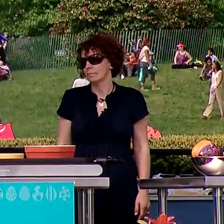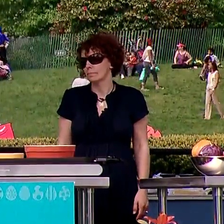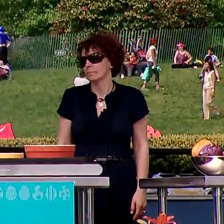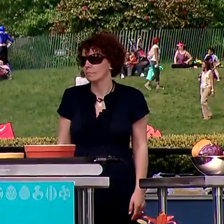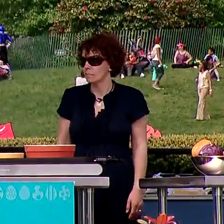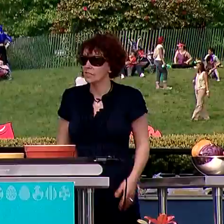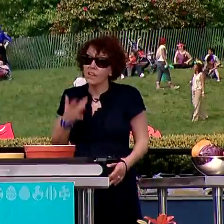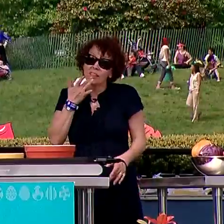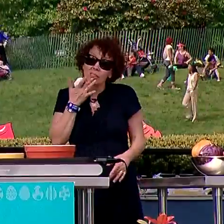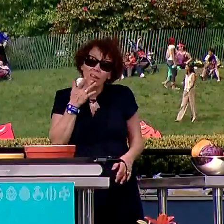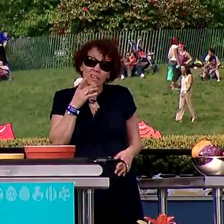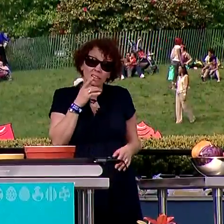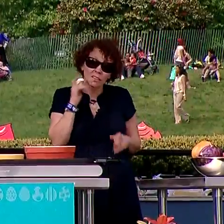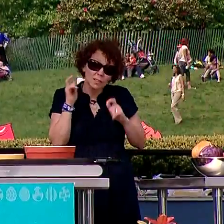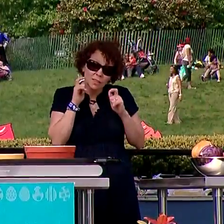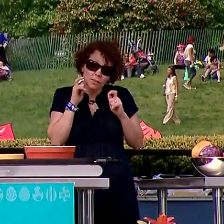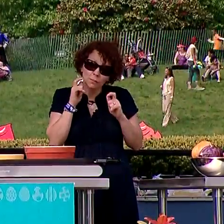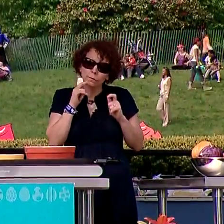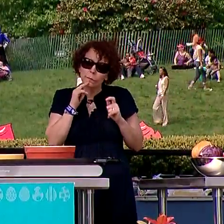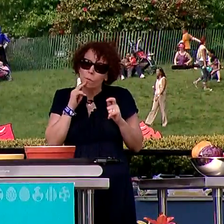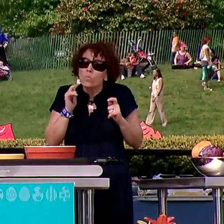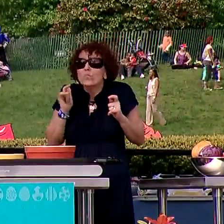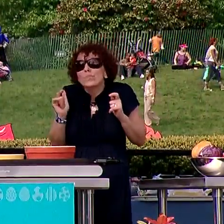Let's taste the corn.